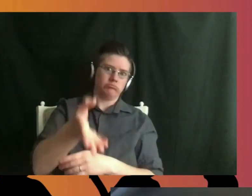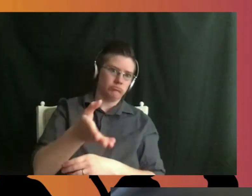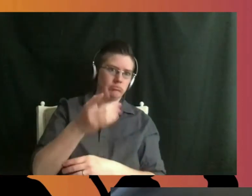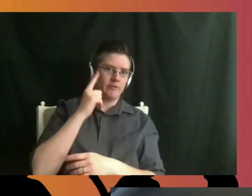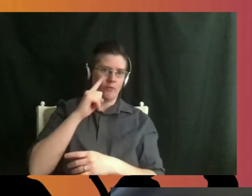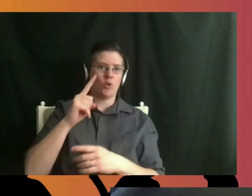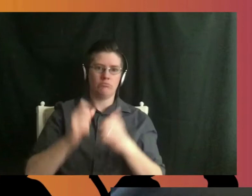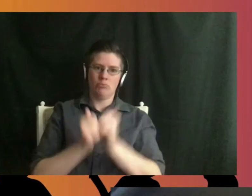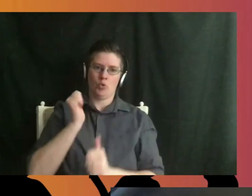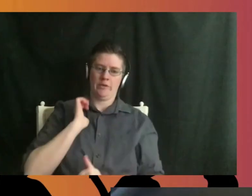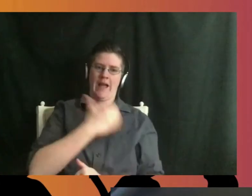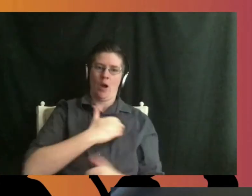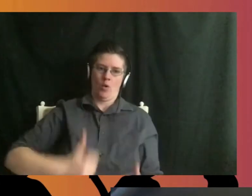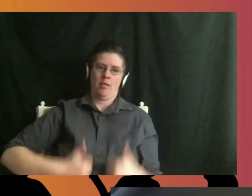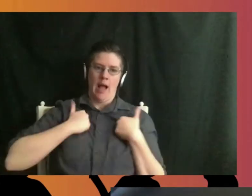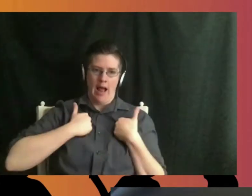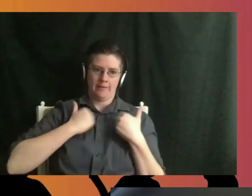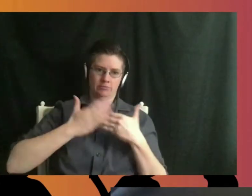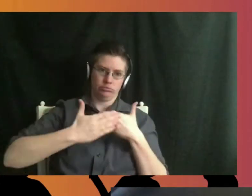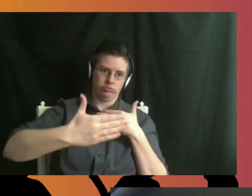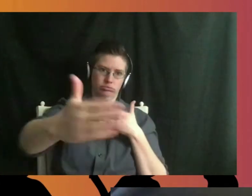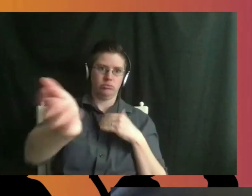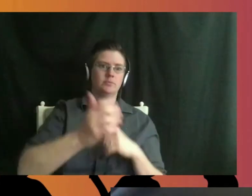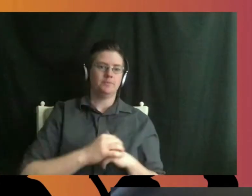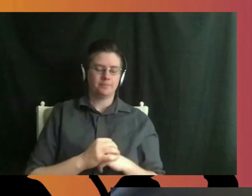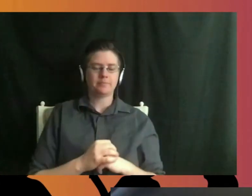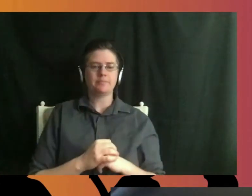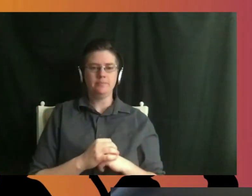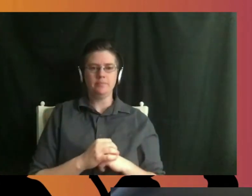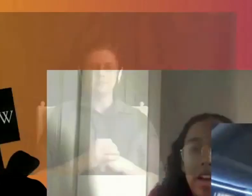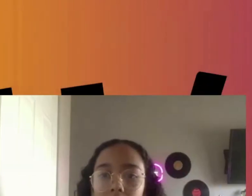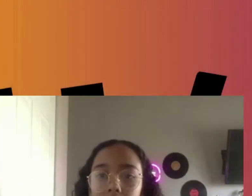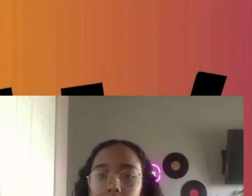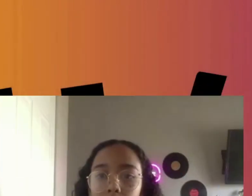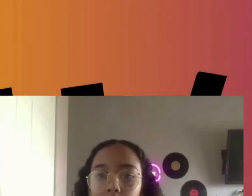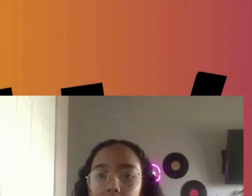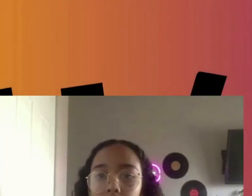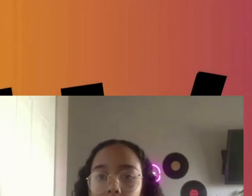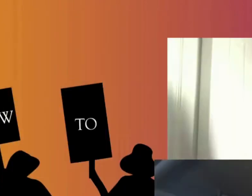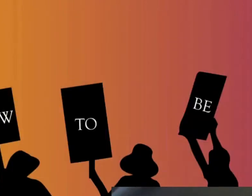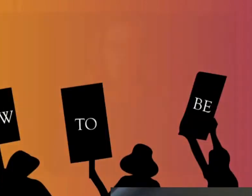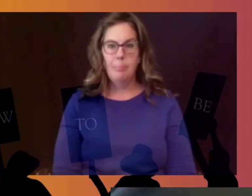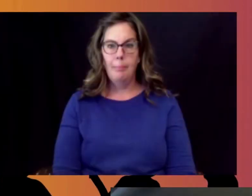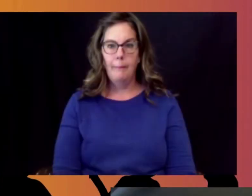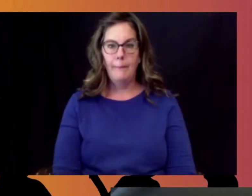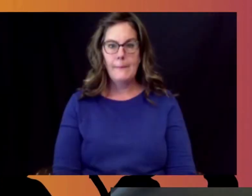yes that's amazing so we got a question in the chat it's what are other ways that youth can